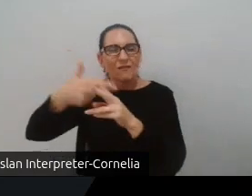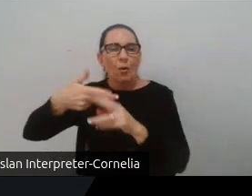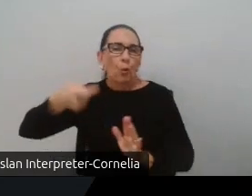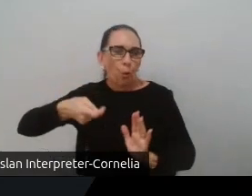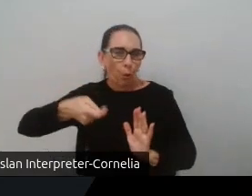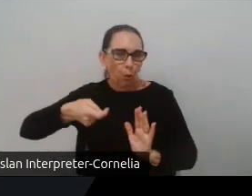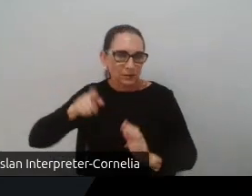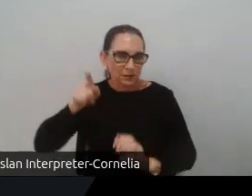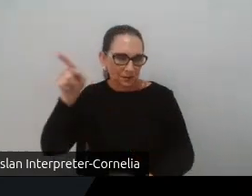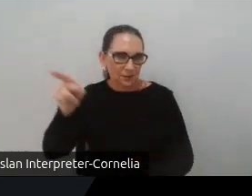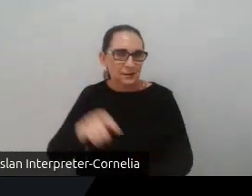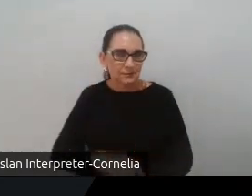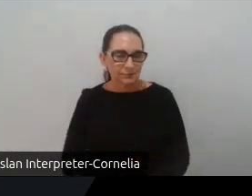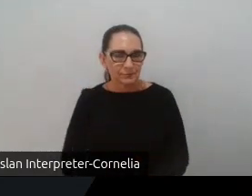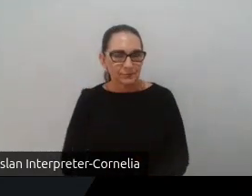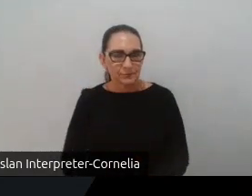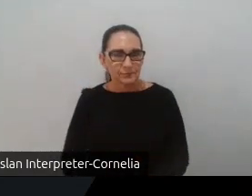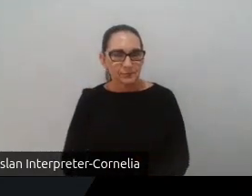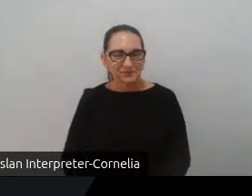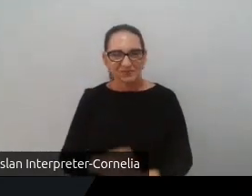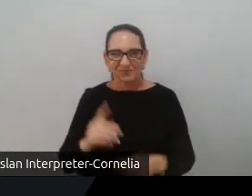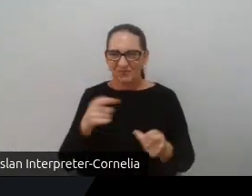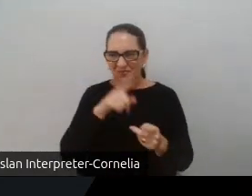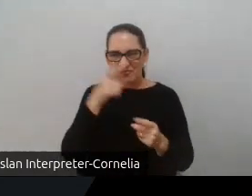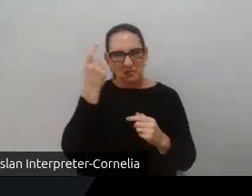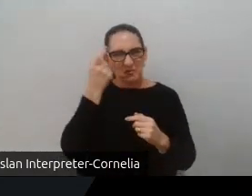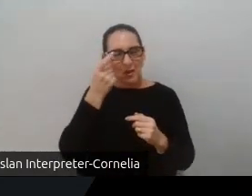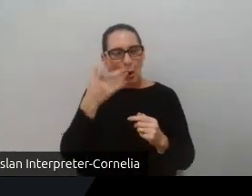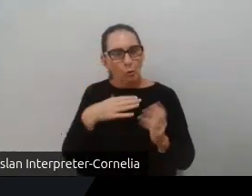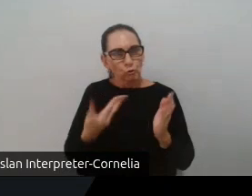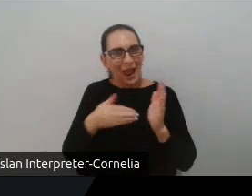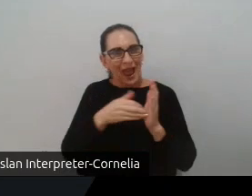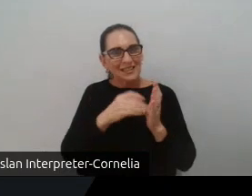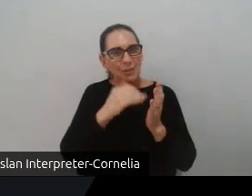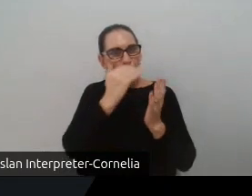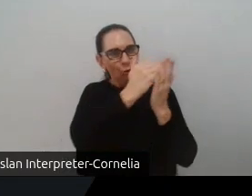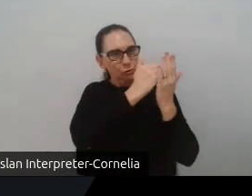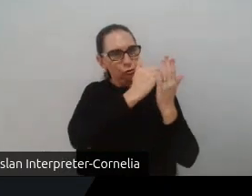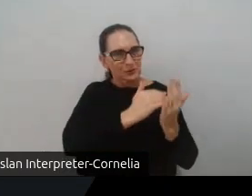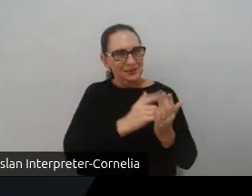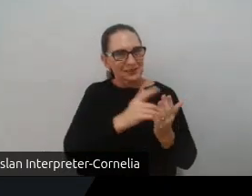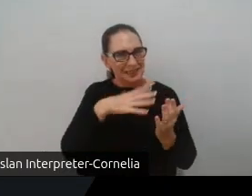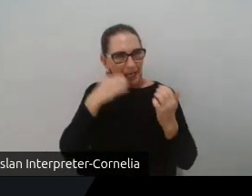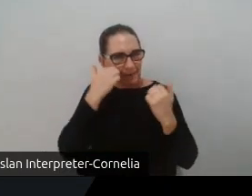be included when it comes to adding conditions? So they are encouraged to attach evidence where